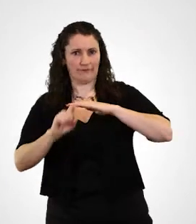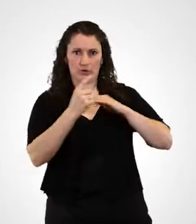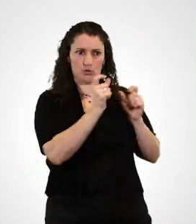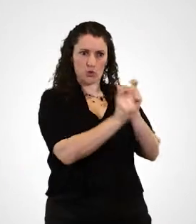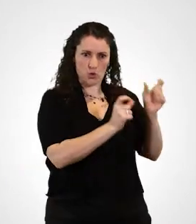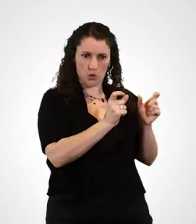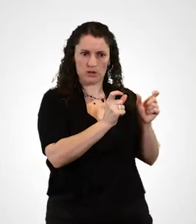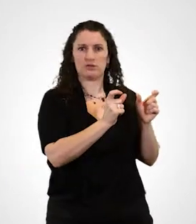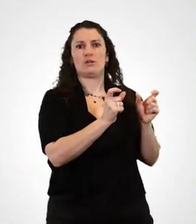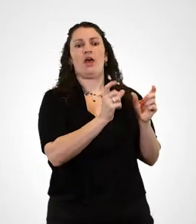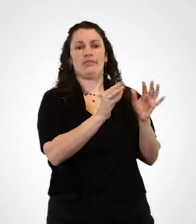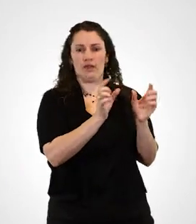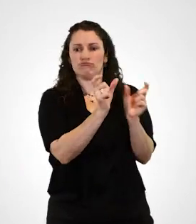So watch these videos for an example of that.